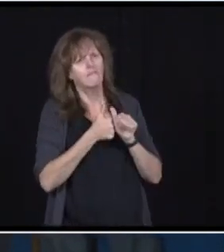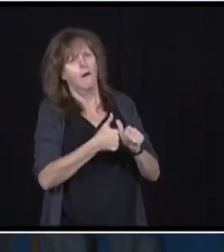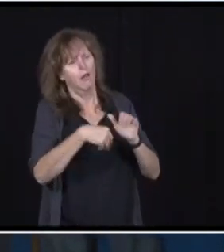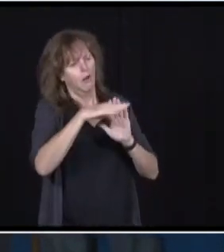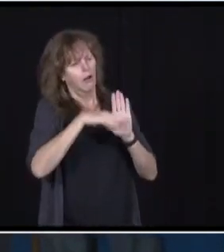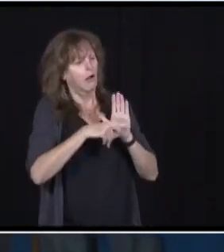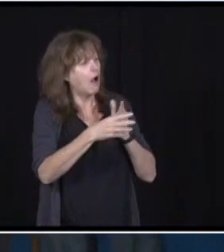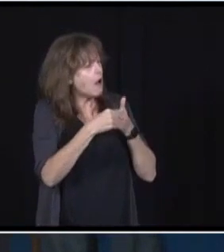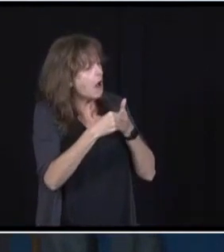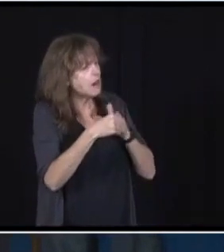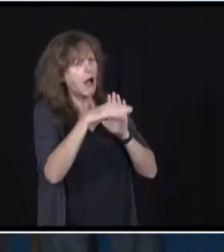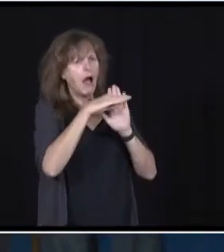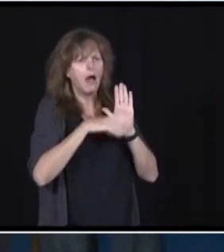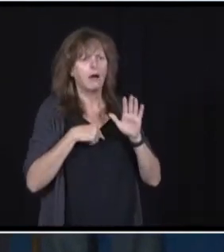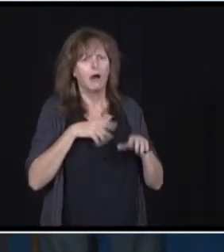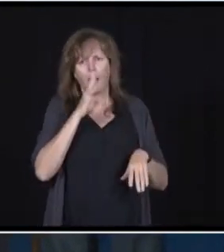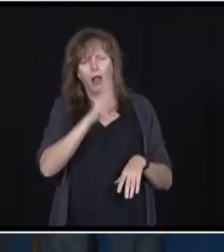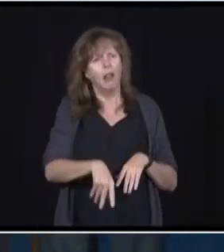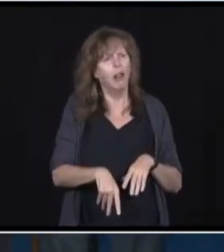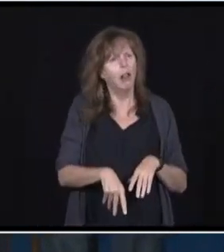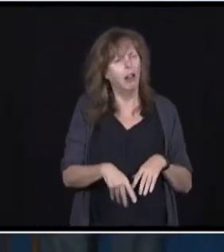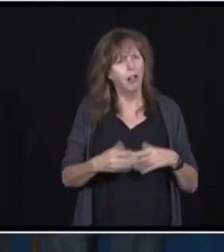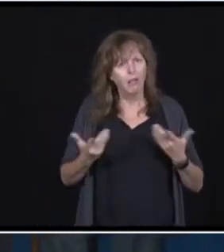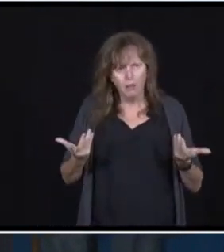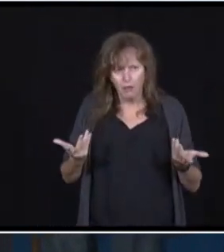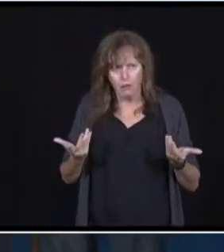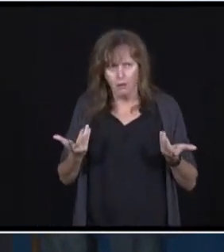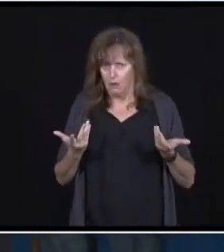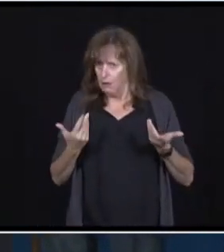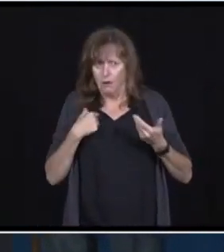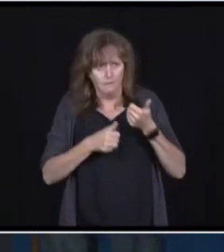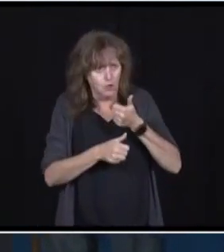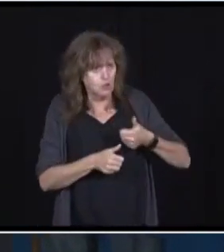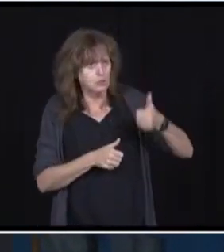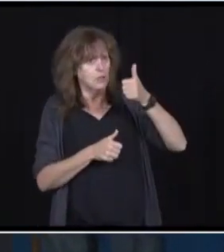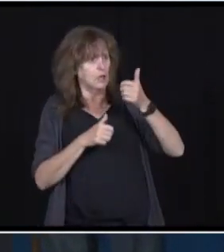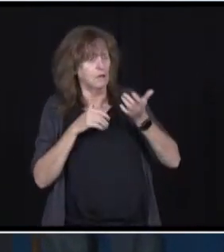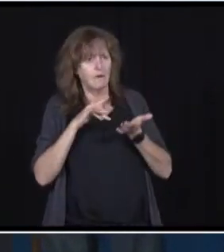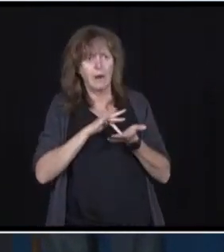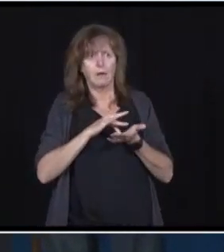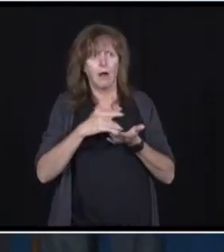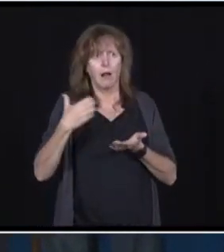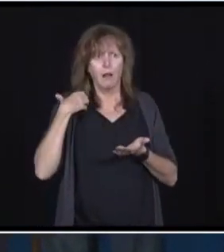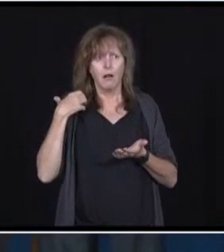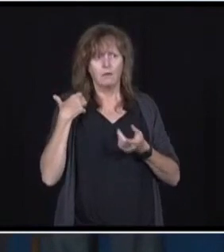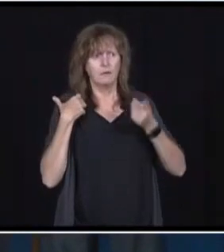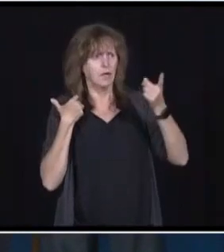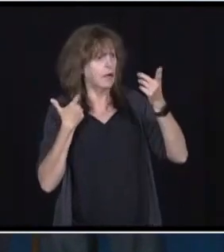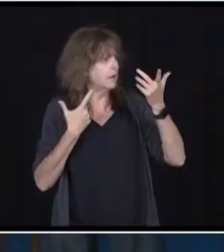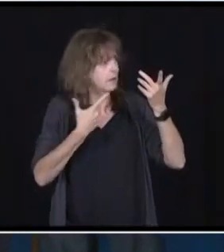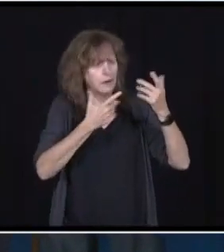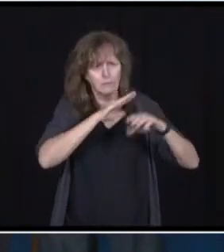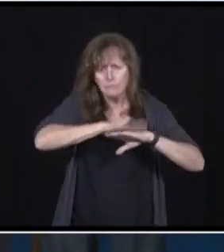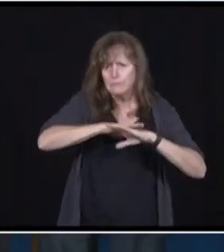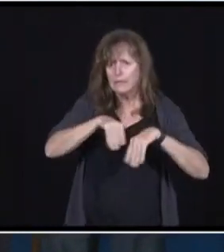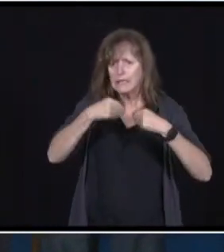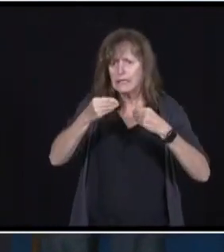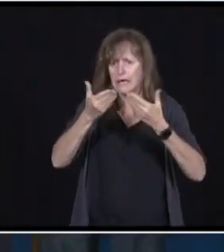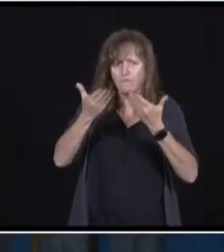the regulations and guidelines that the chief medical officer has put out there. And you know, I sit back, Lucas, sometimes and I wonder.